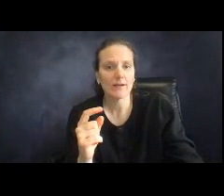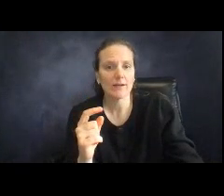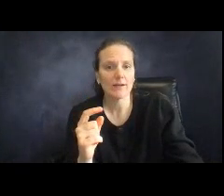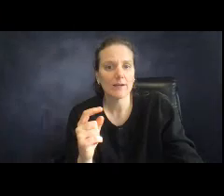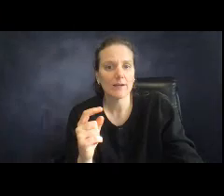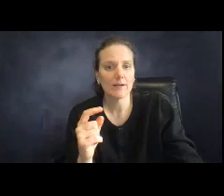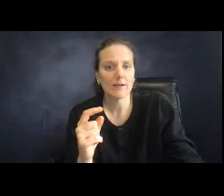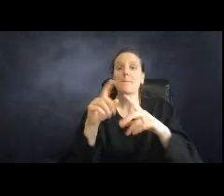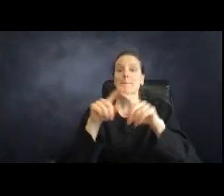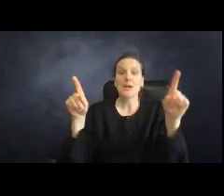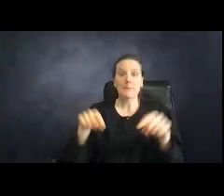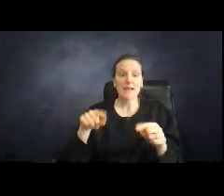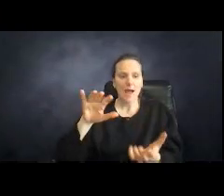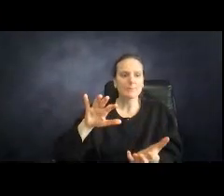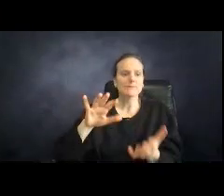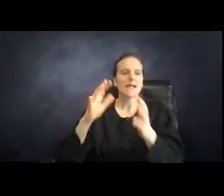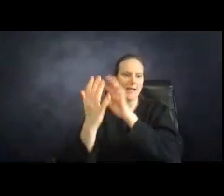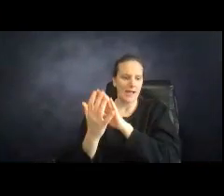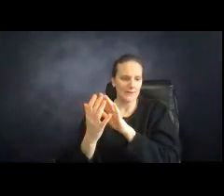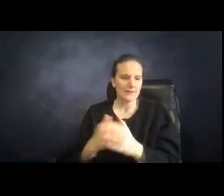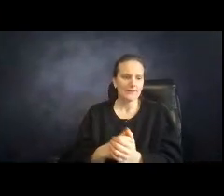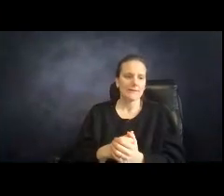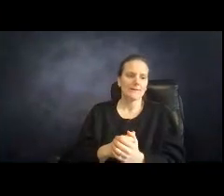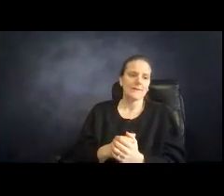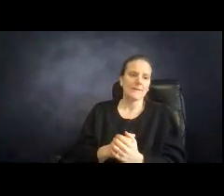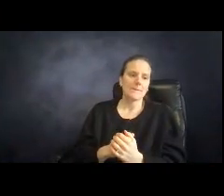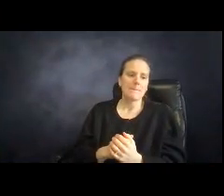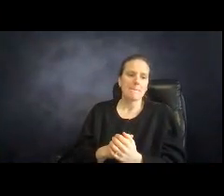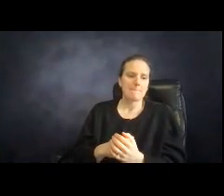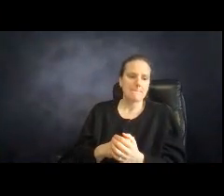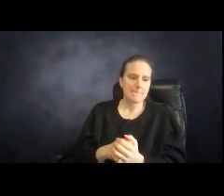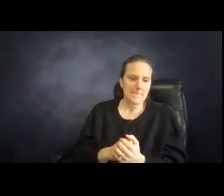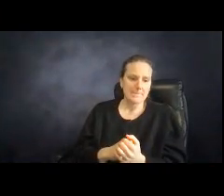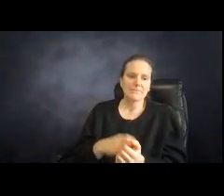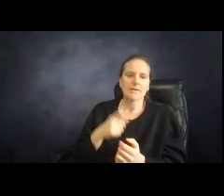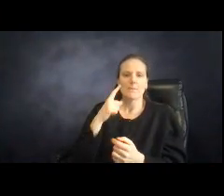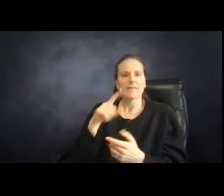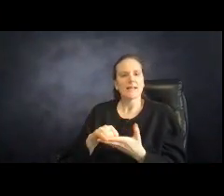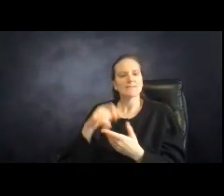that was promoting plenty of carbohydrates. So that gets into your mind too. You're like, oh, it's okay if I have like a big bowl of rice.